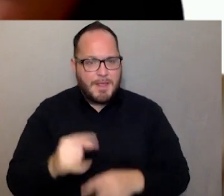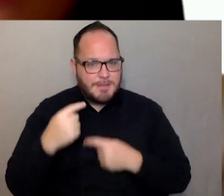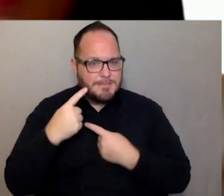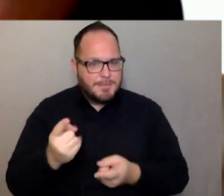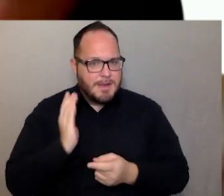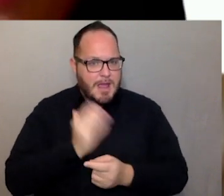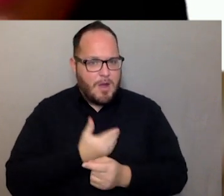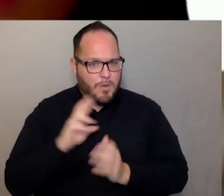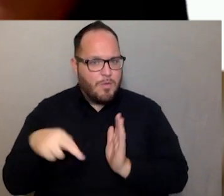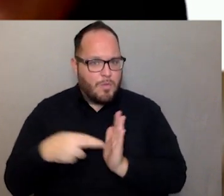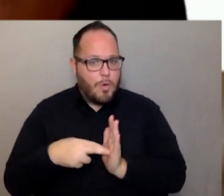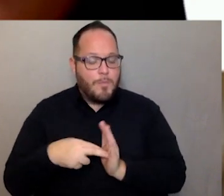SO THAT HAS LARGELY BEEN OUR ROLE AT THE OFFICE OF COMMUNITY